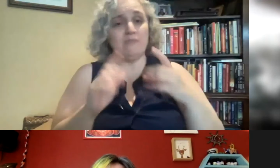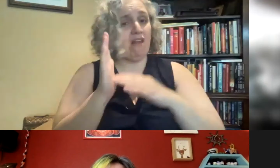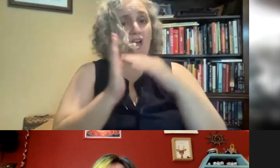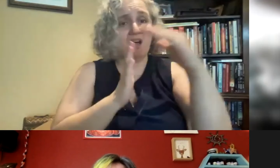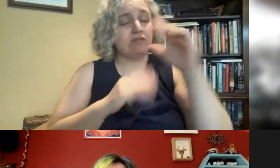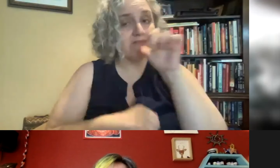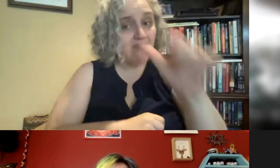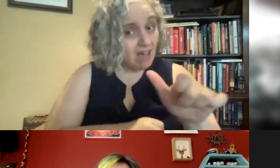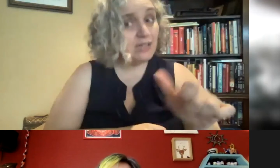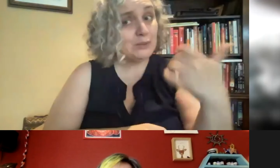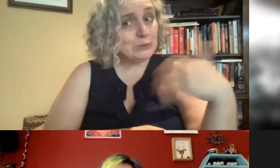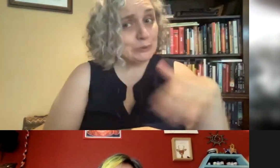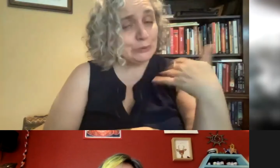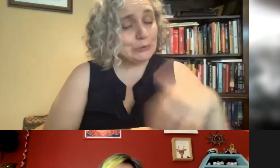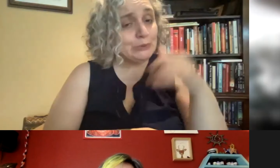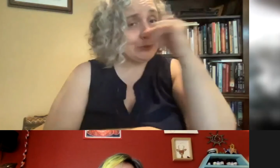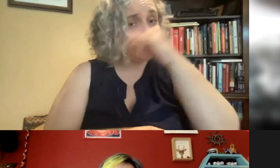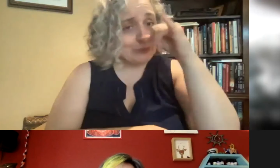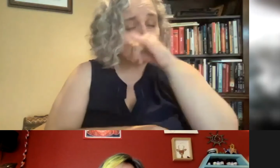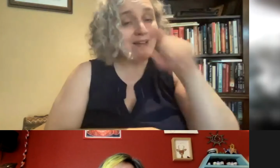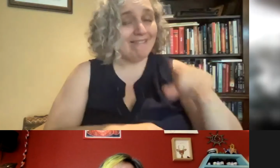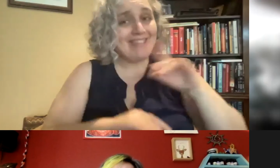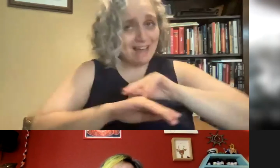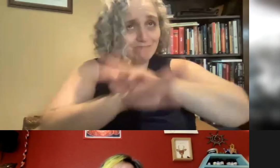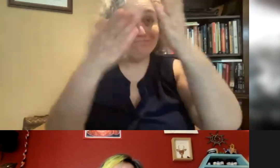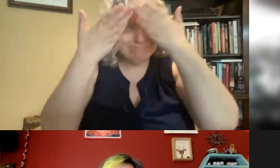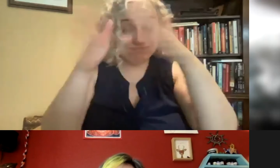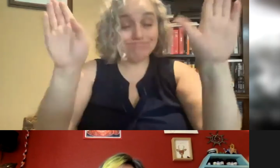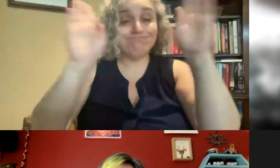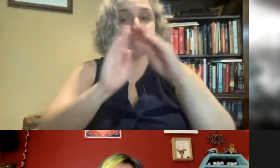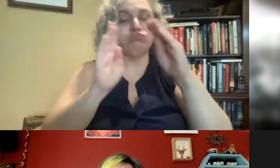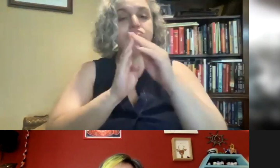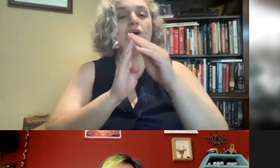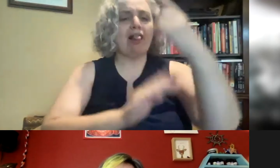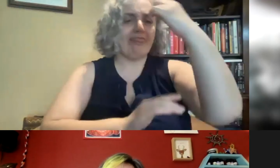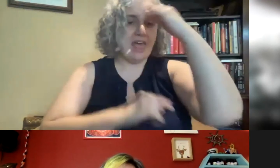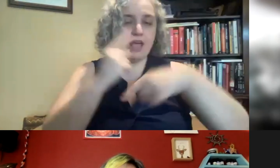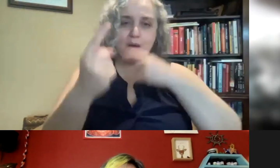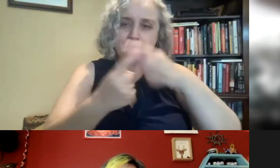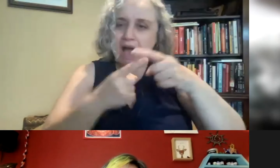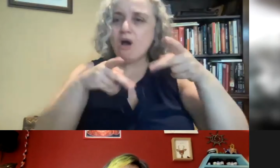I think all of these forces opened up the thinking, and the opportunities in ways that